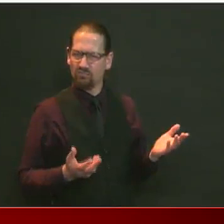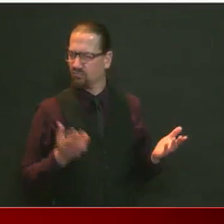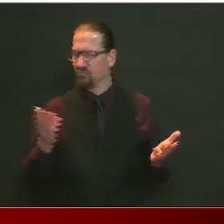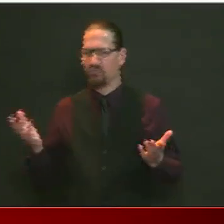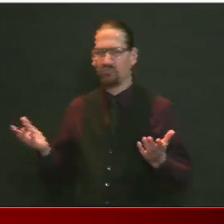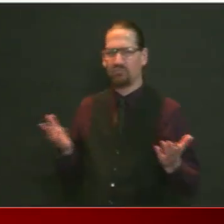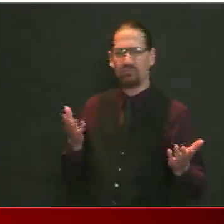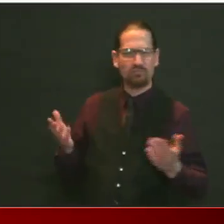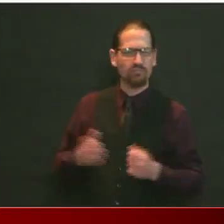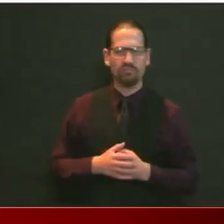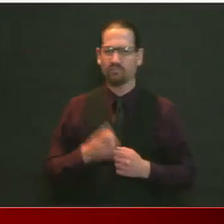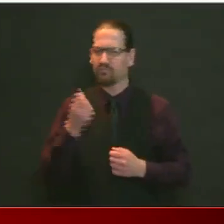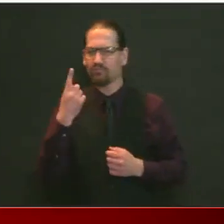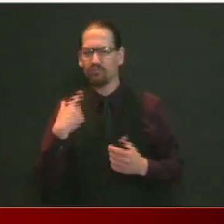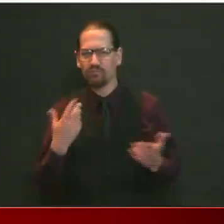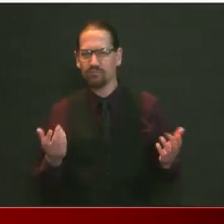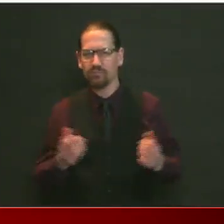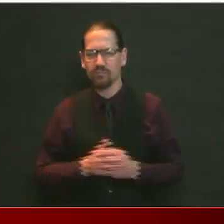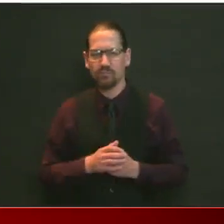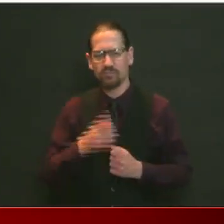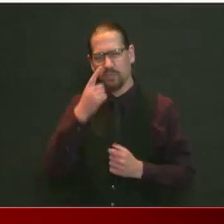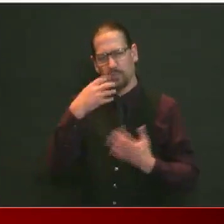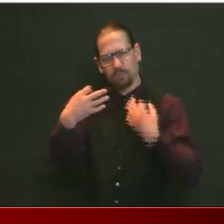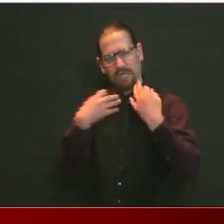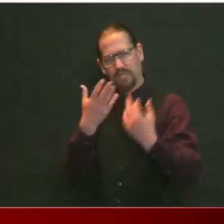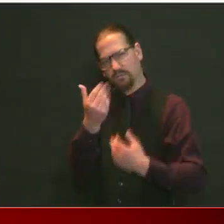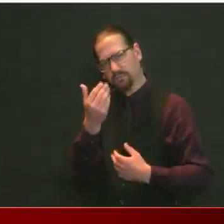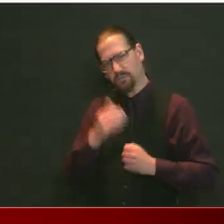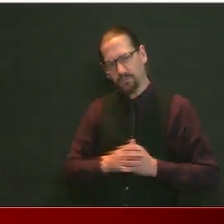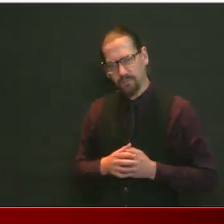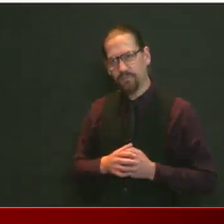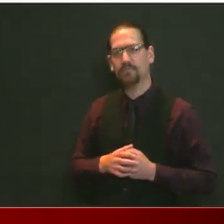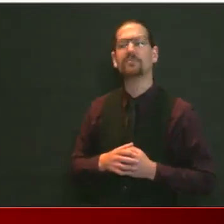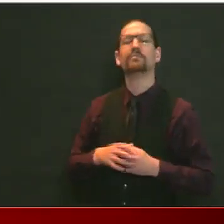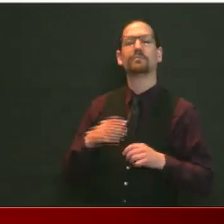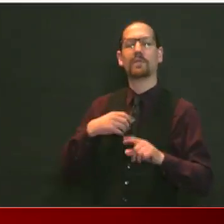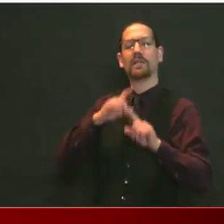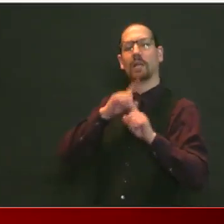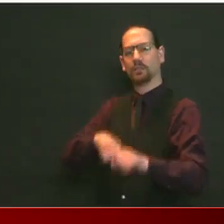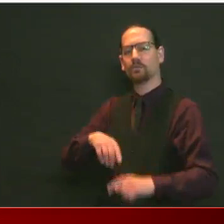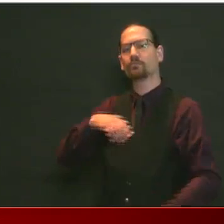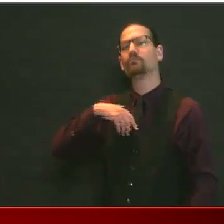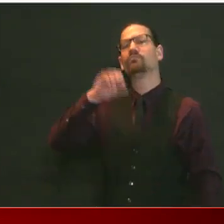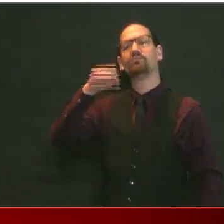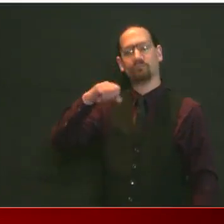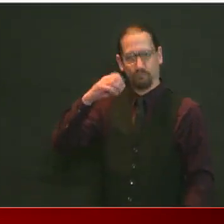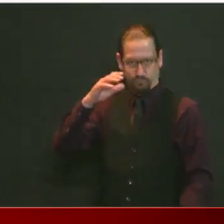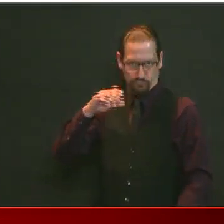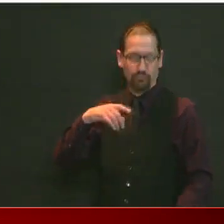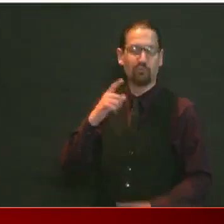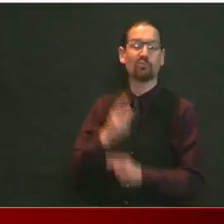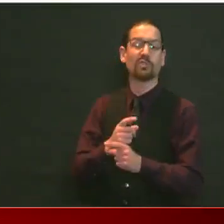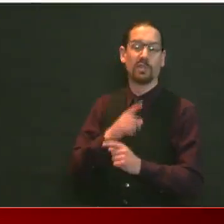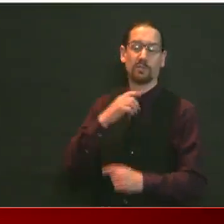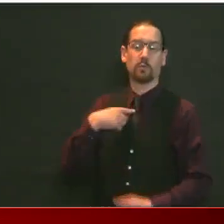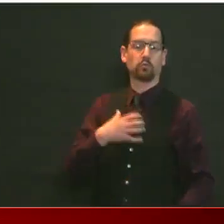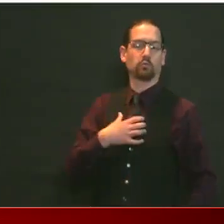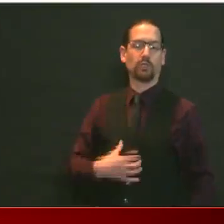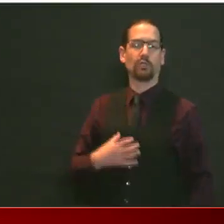POPULATION. WHEN YOU SEE THAT NUMBER, WHAT DO YOU THINK? EXCELLENT QUESTION.